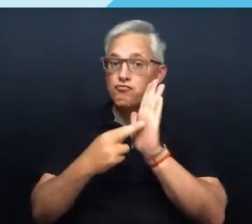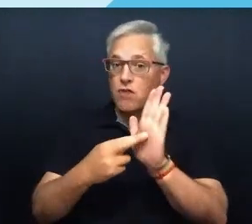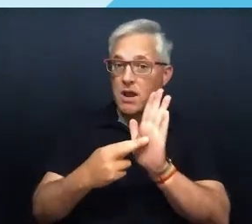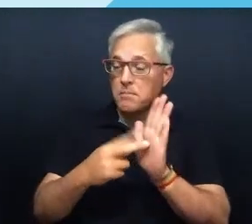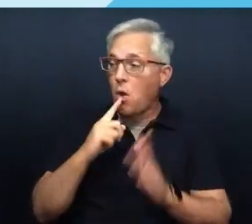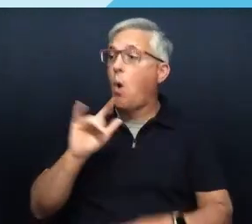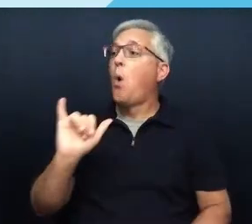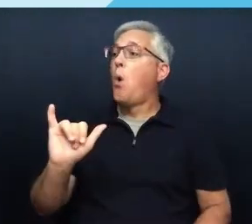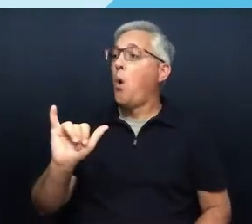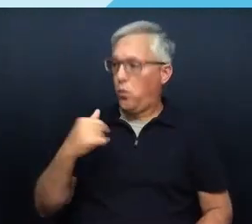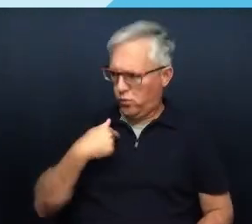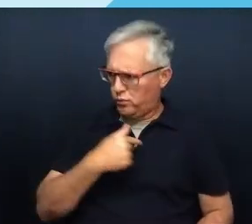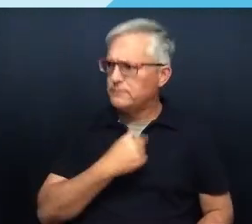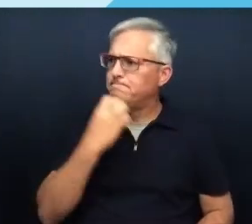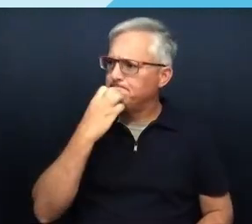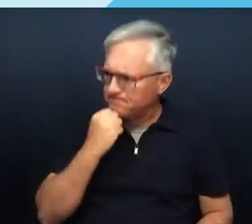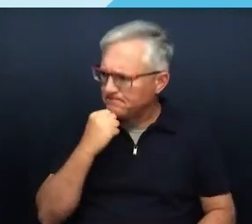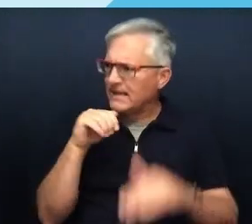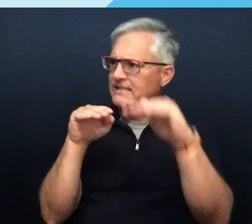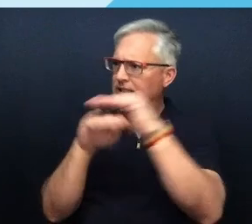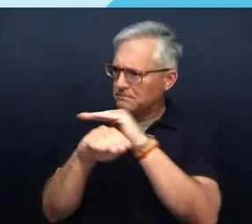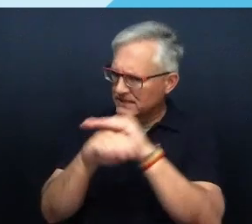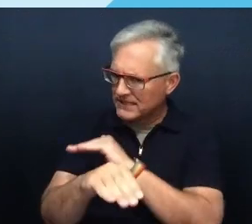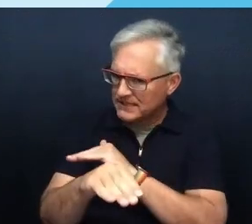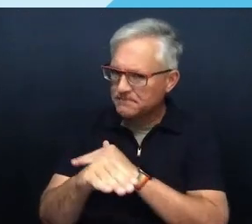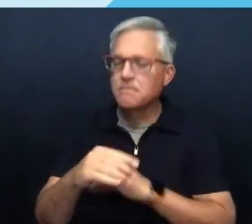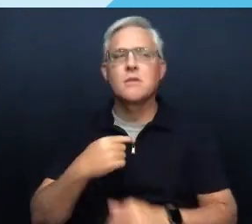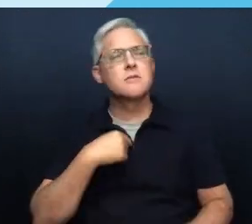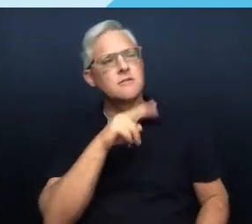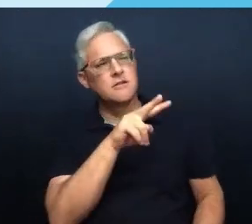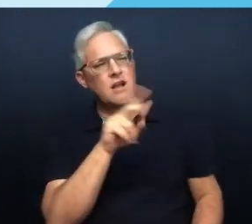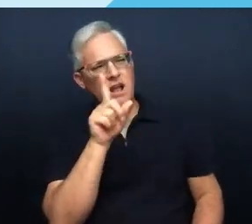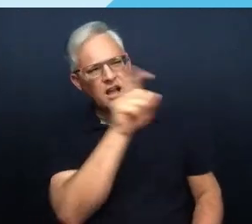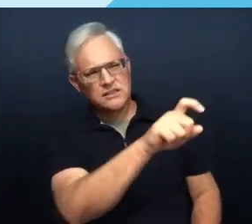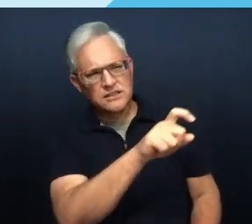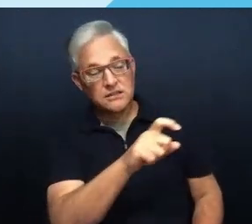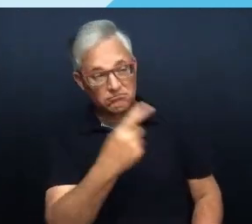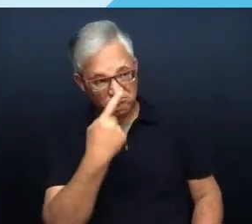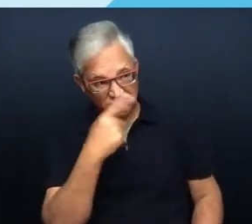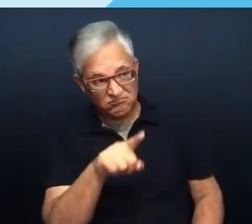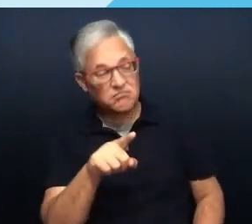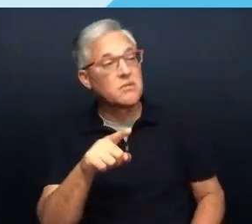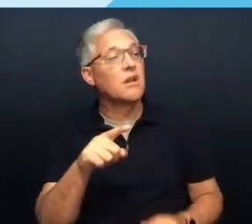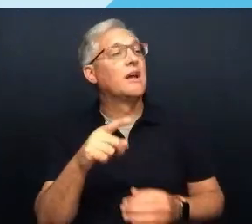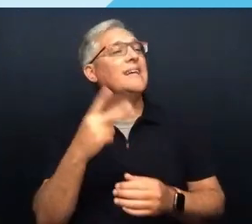And then I just asked, can you just take a look and see what latest videos are actually closed caption and tell me